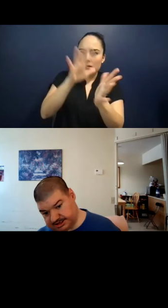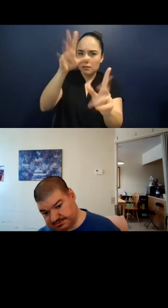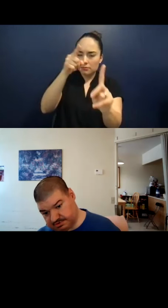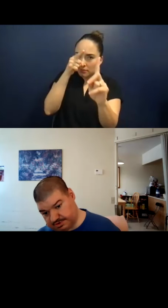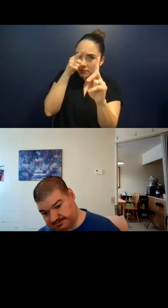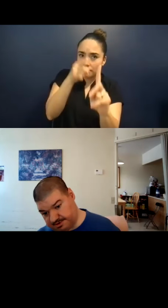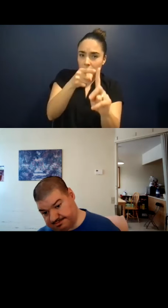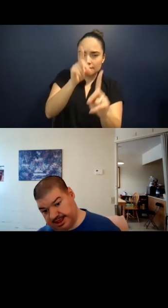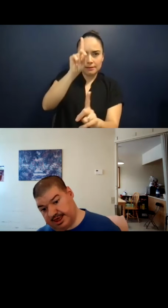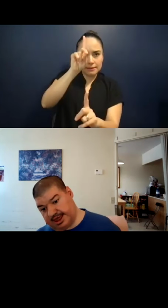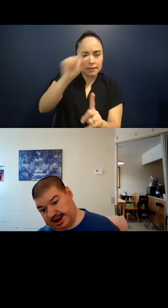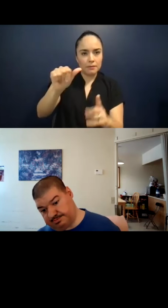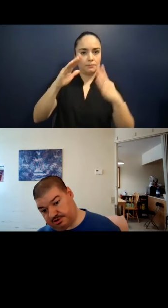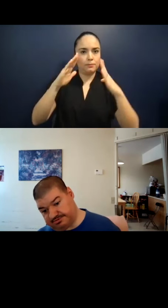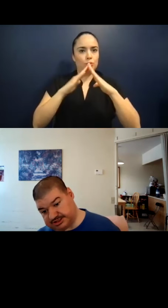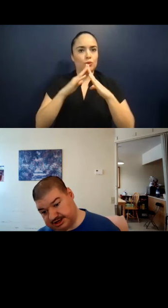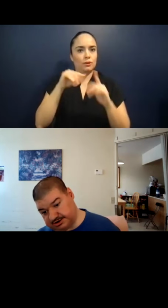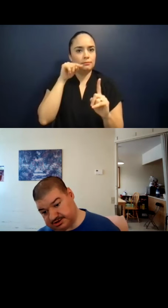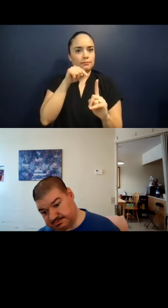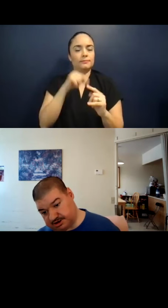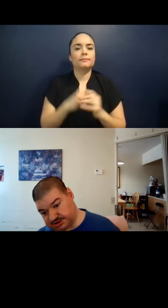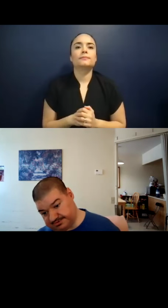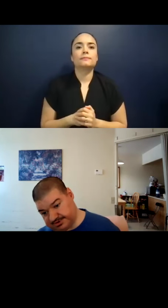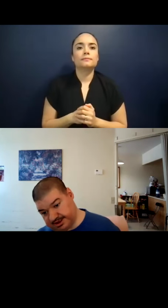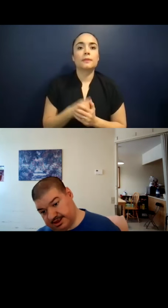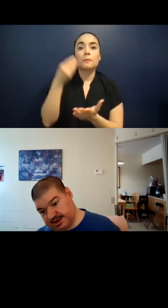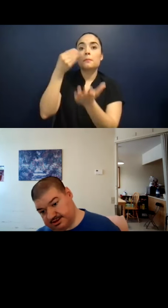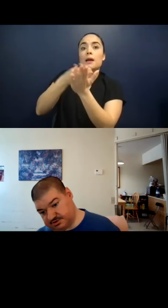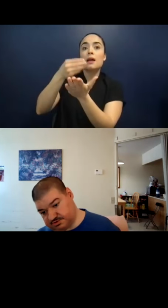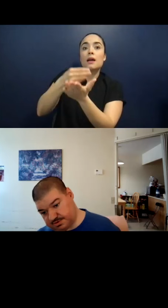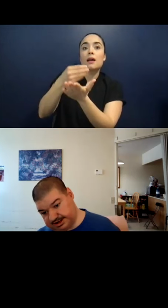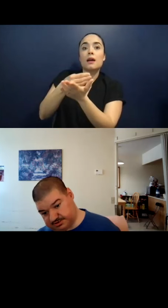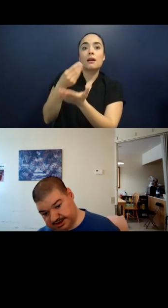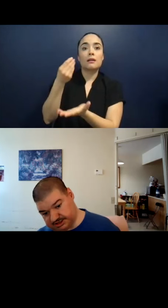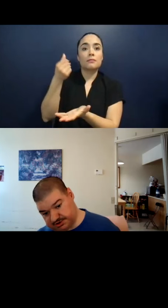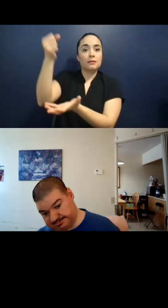and this presentation is a stepping stone to more